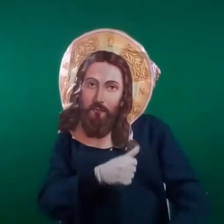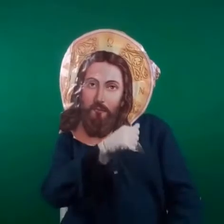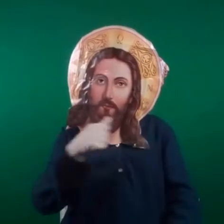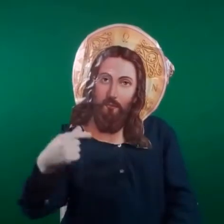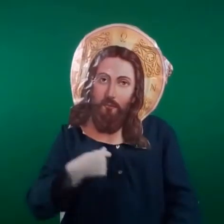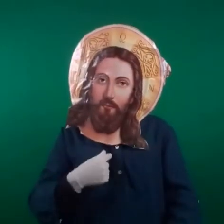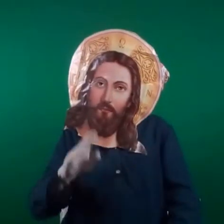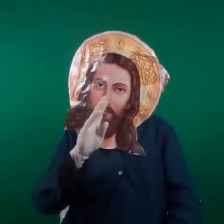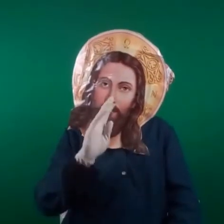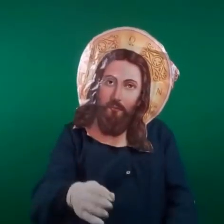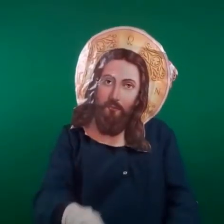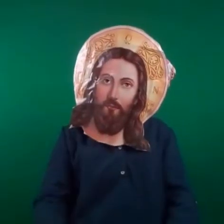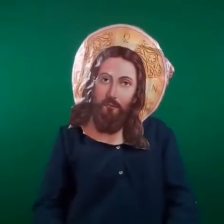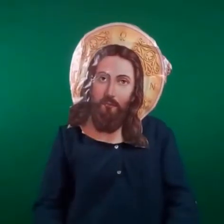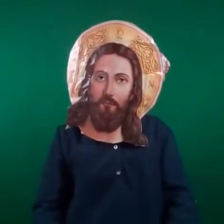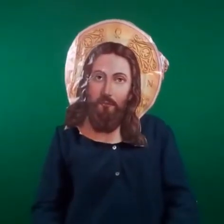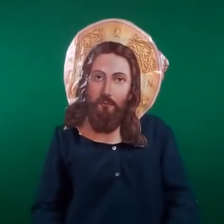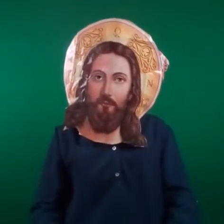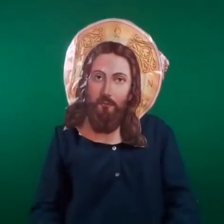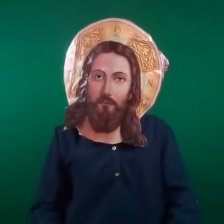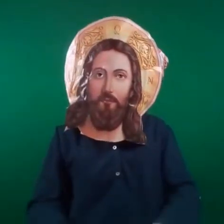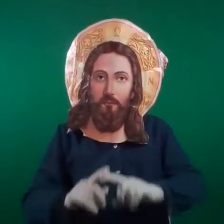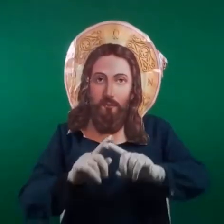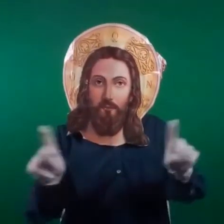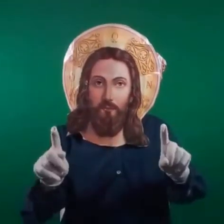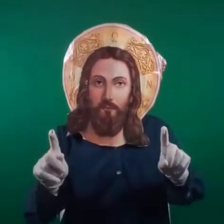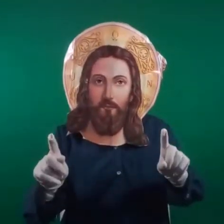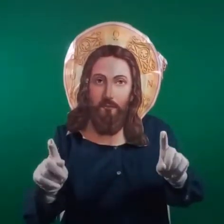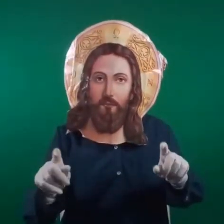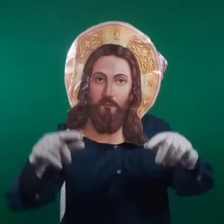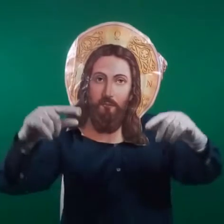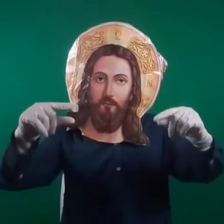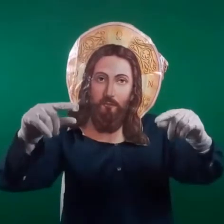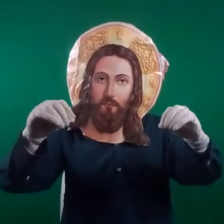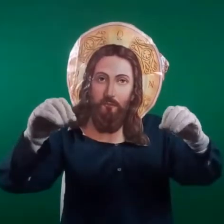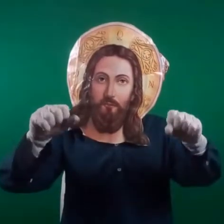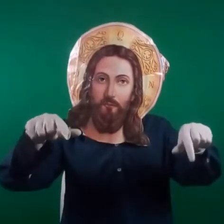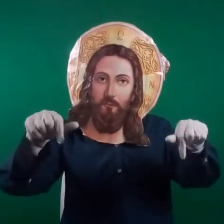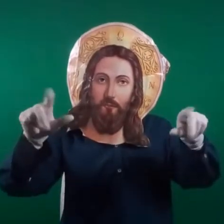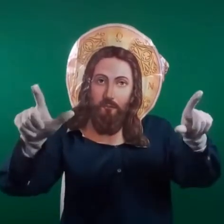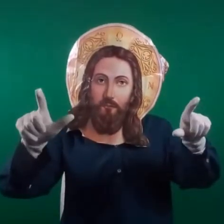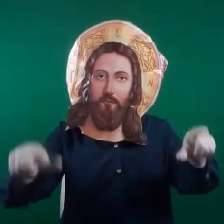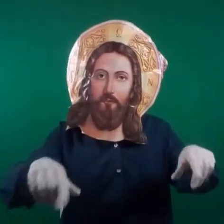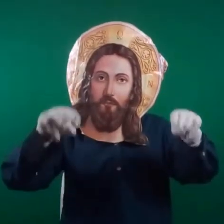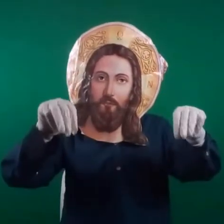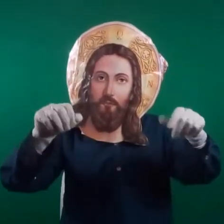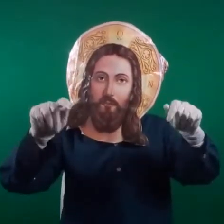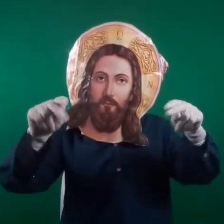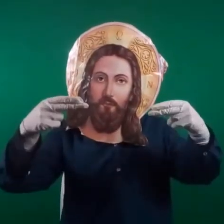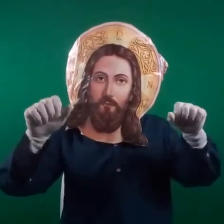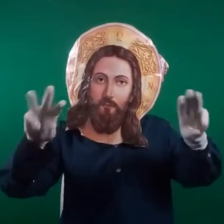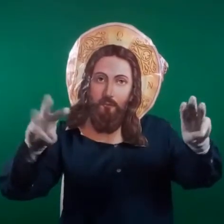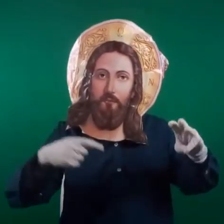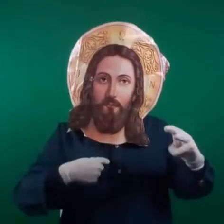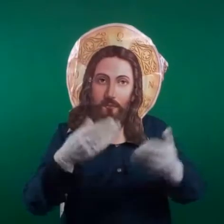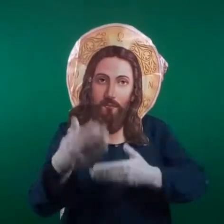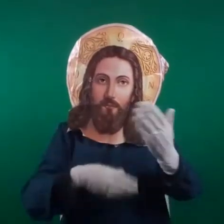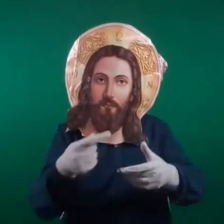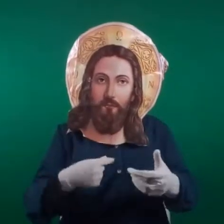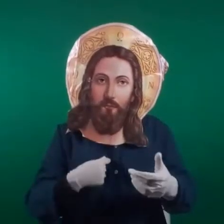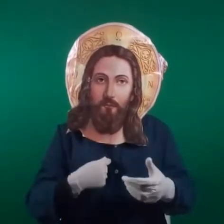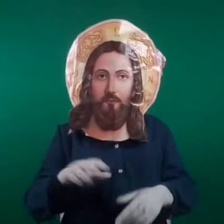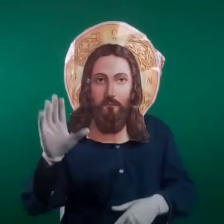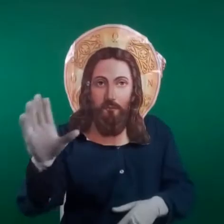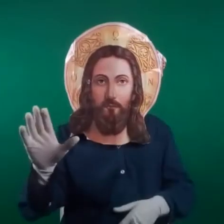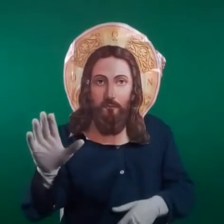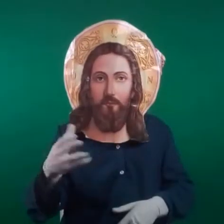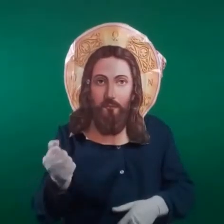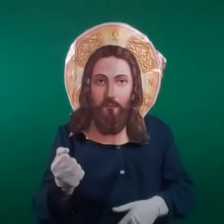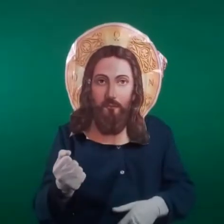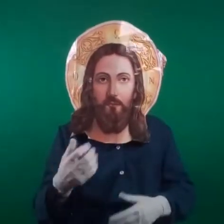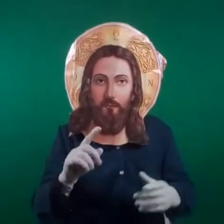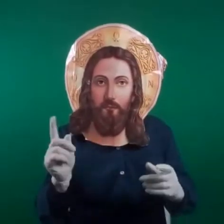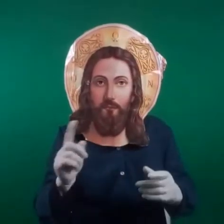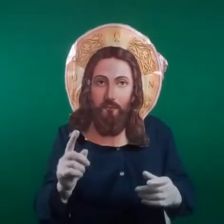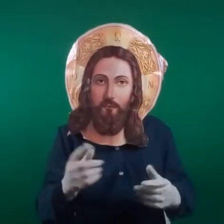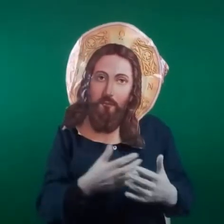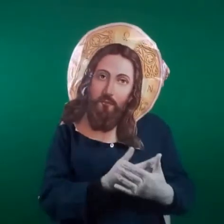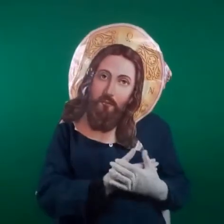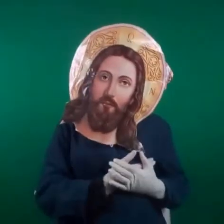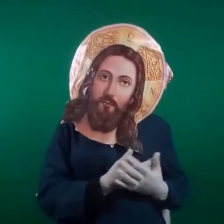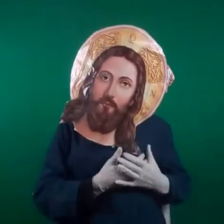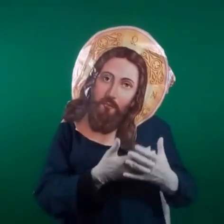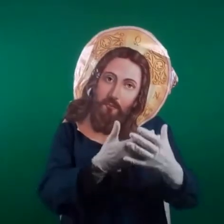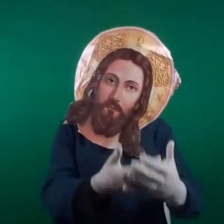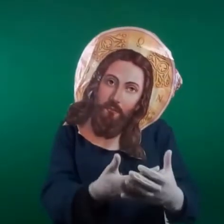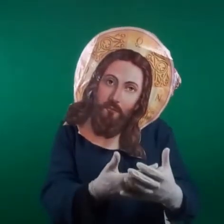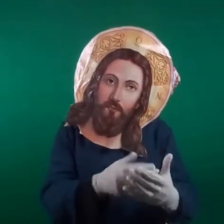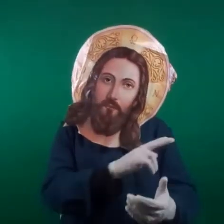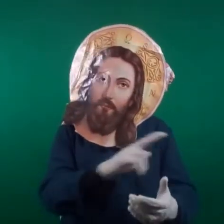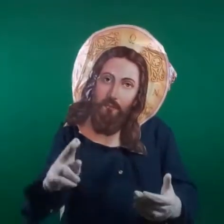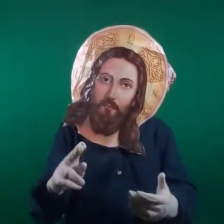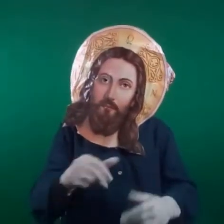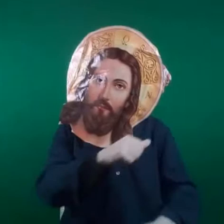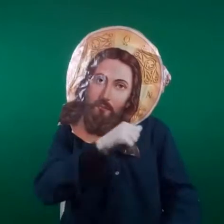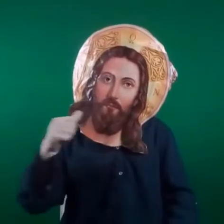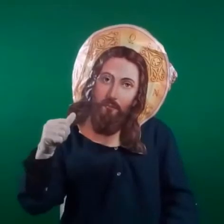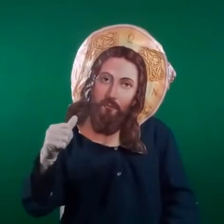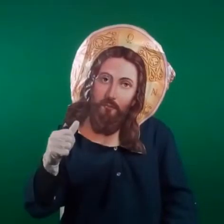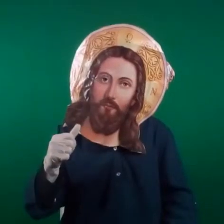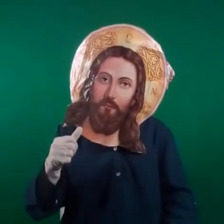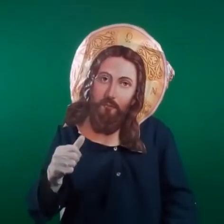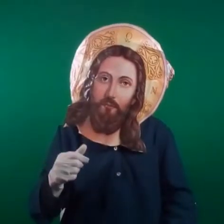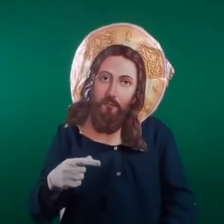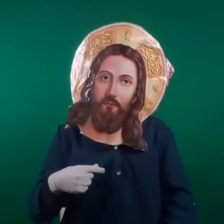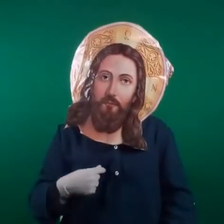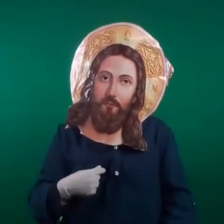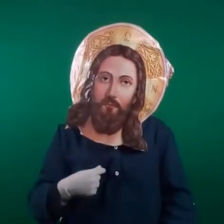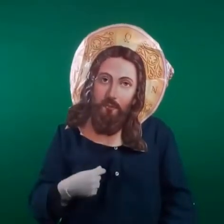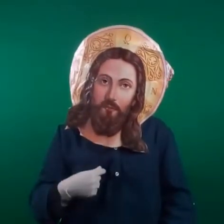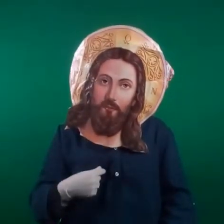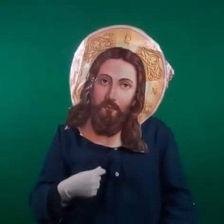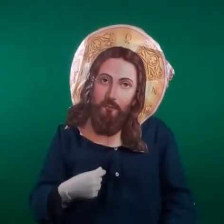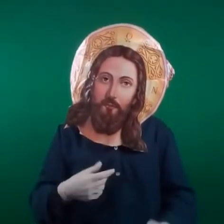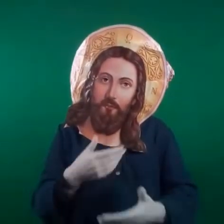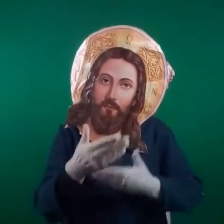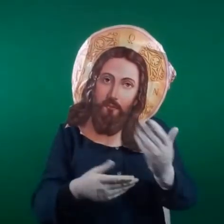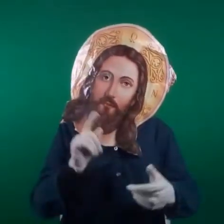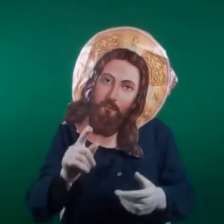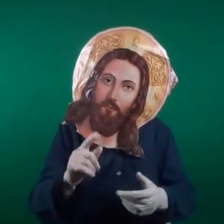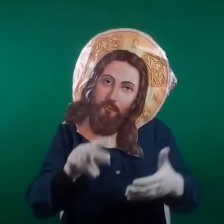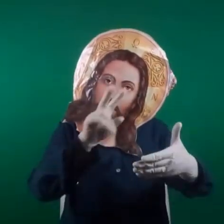however it is correctly recorded in the gospel of Matthew that I said "I require acts of kind compassion not sacrifice" and told everyone to find out what this means.